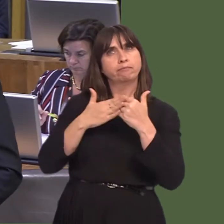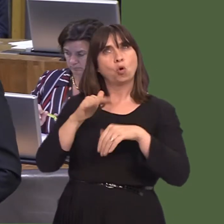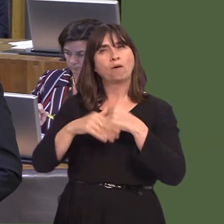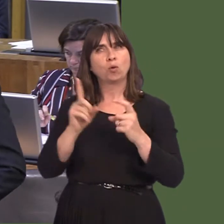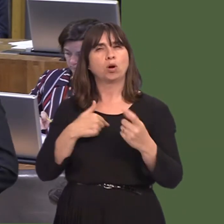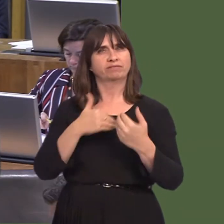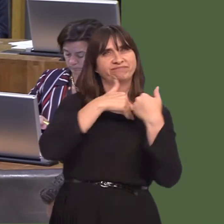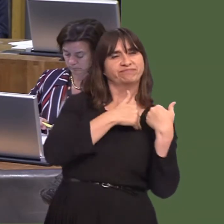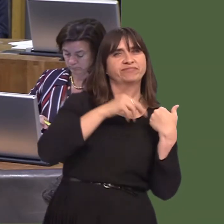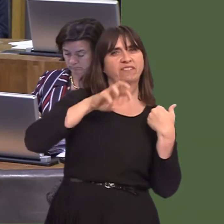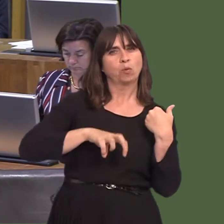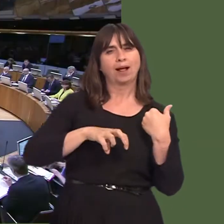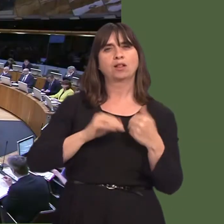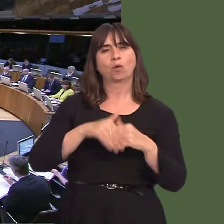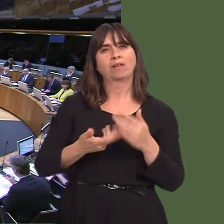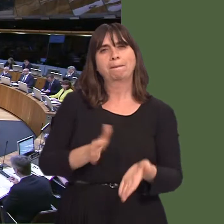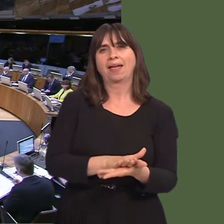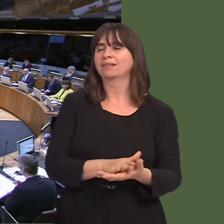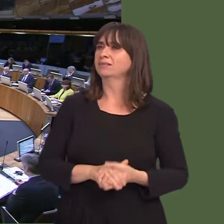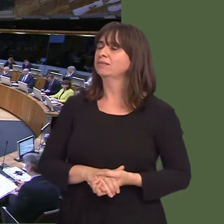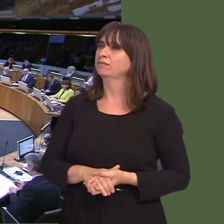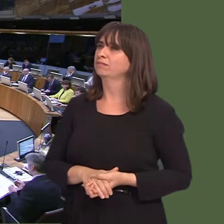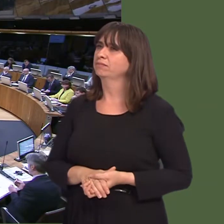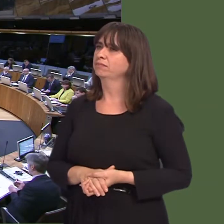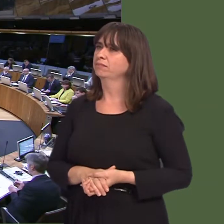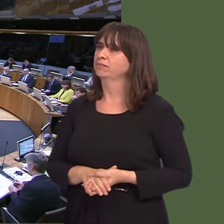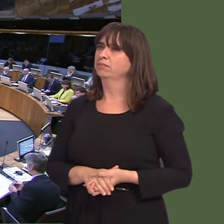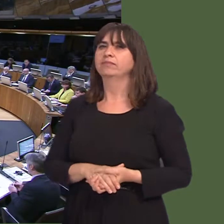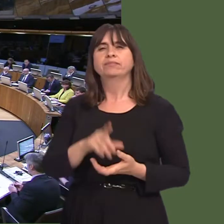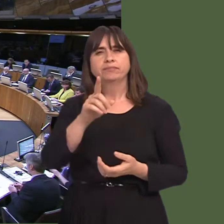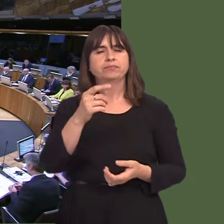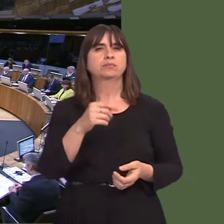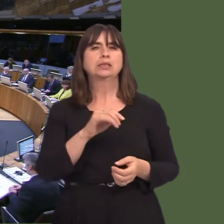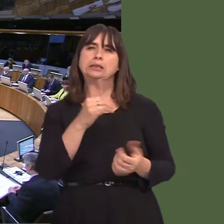Suzy Davies AM: First Minister, recognising the symptoms of gambling isn't always that